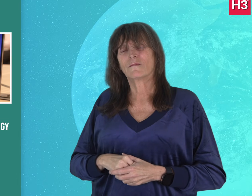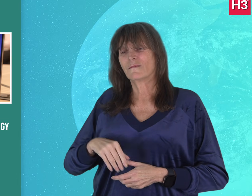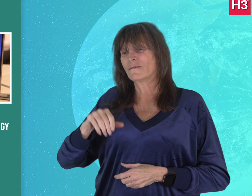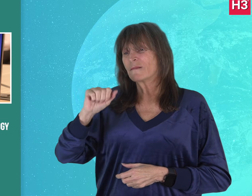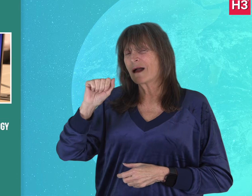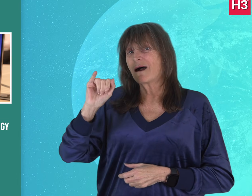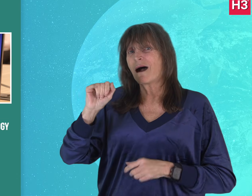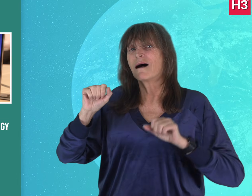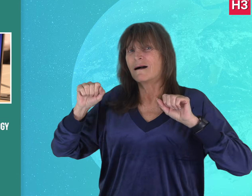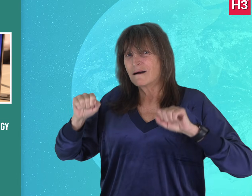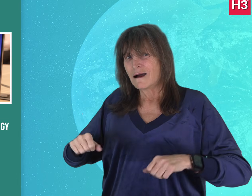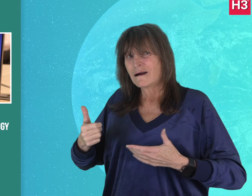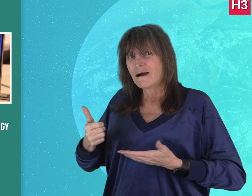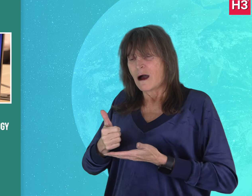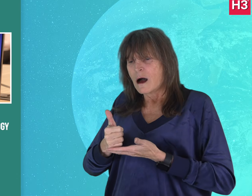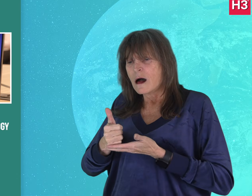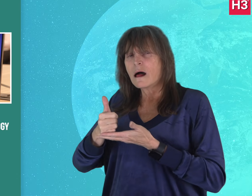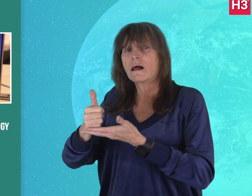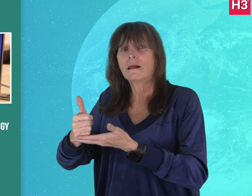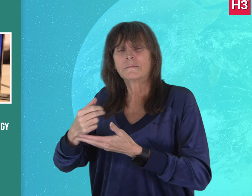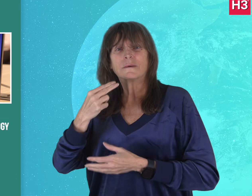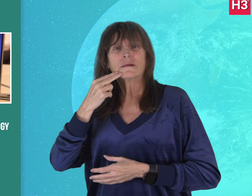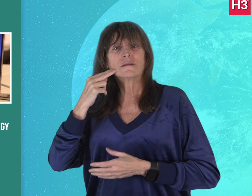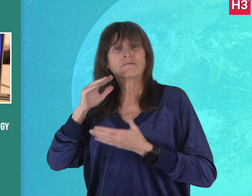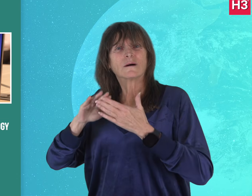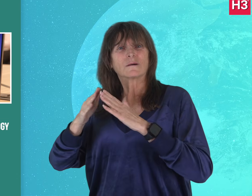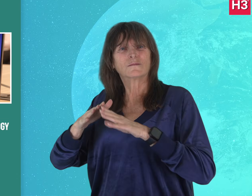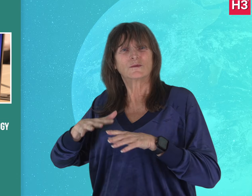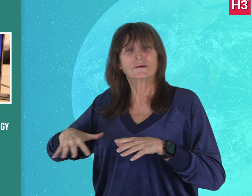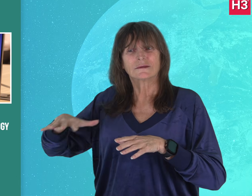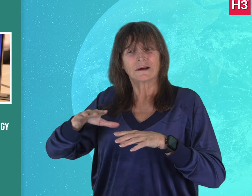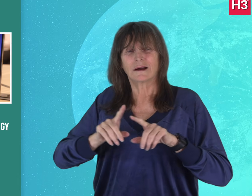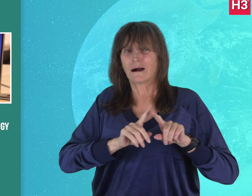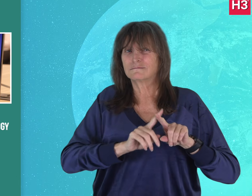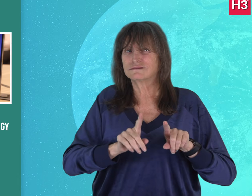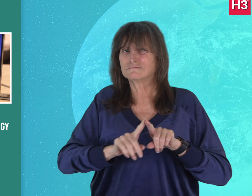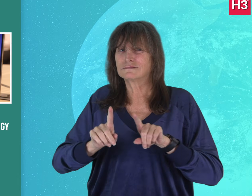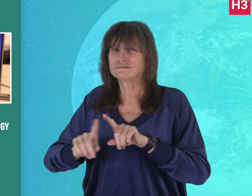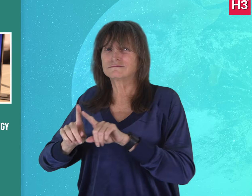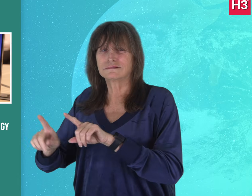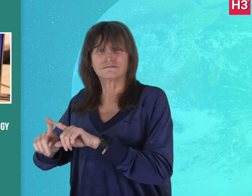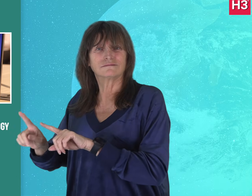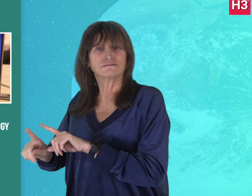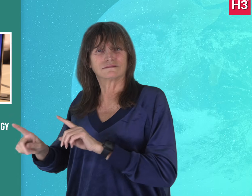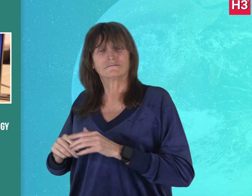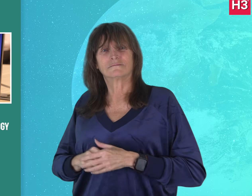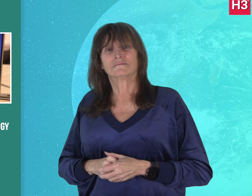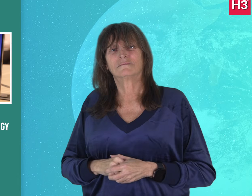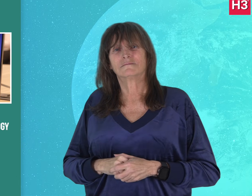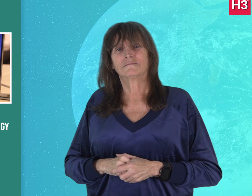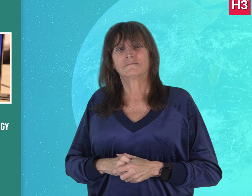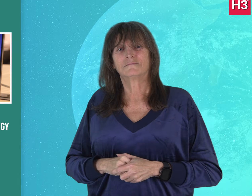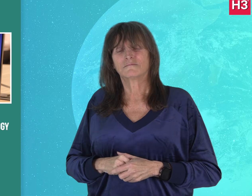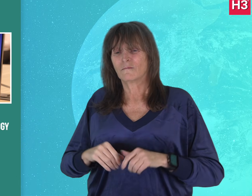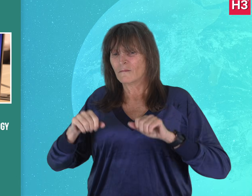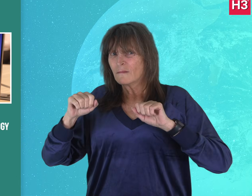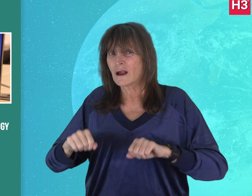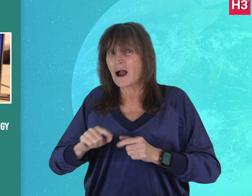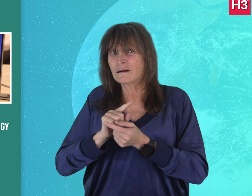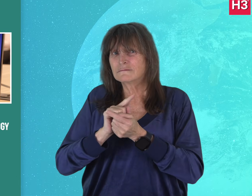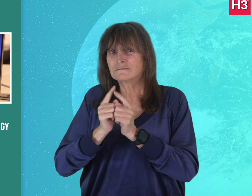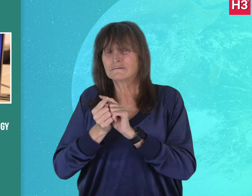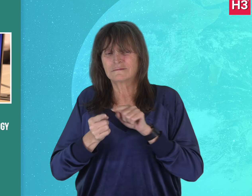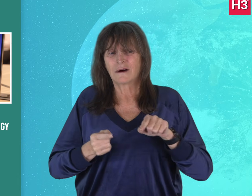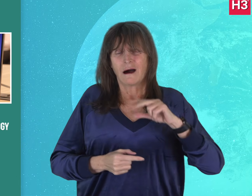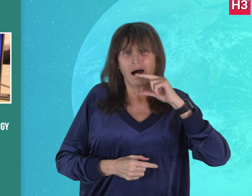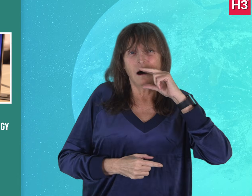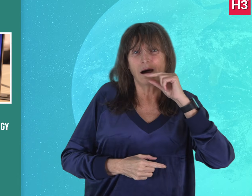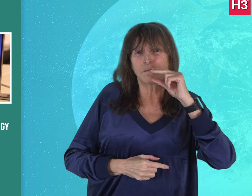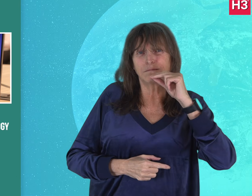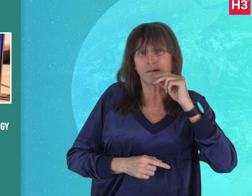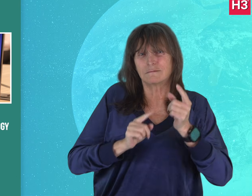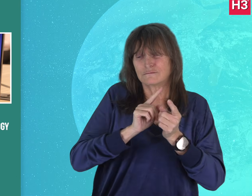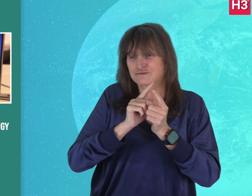AI can help the Deaf community in many ways. It can change spoken words